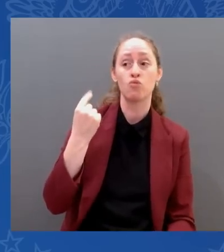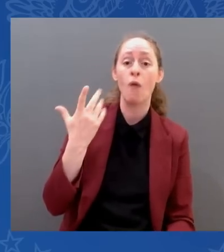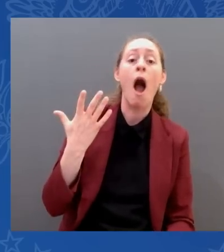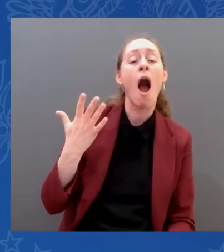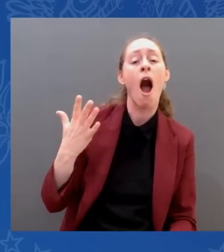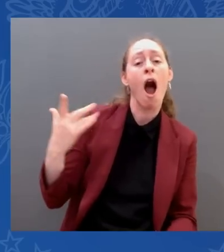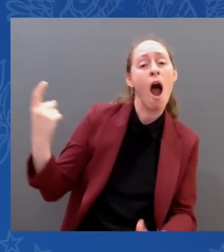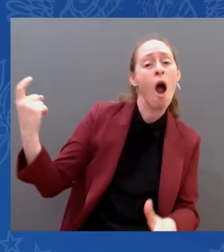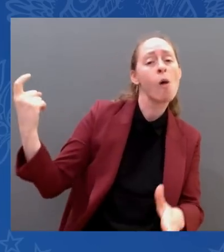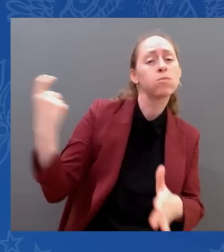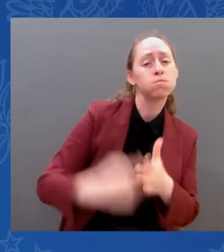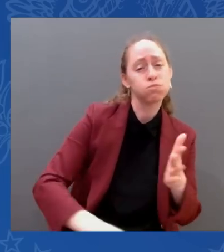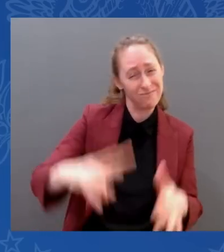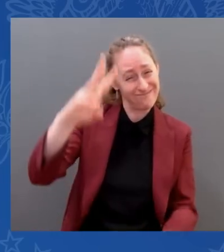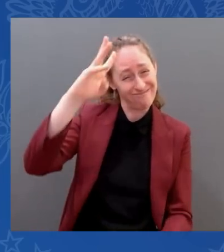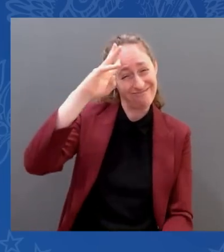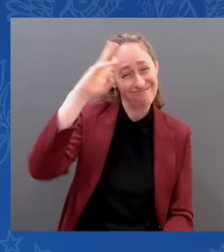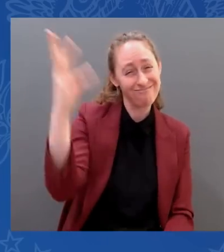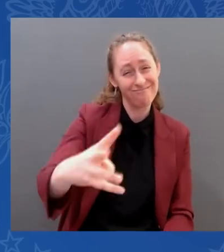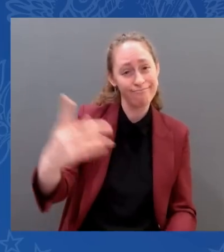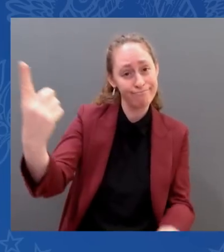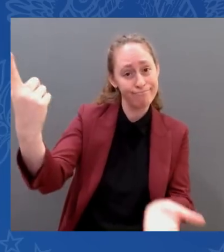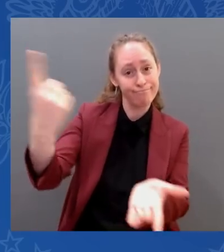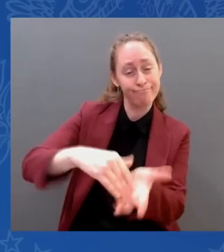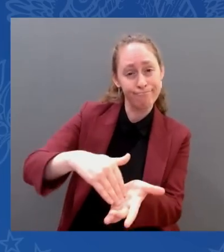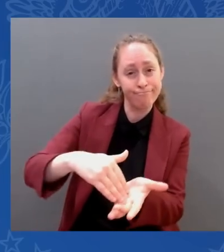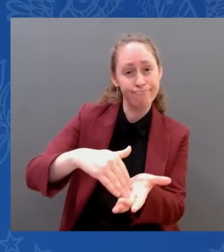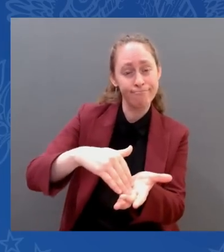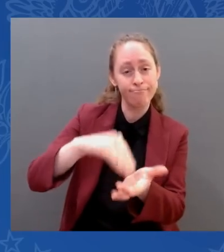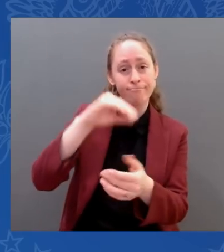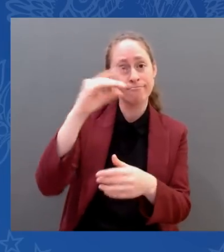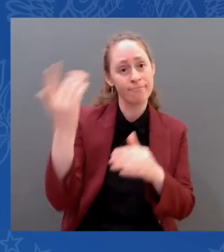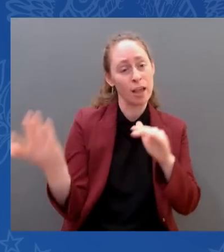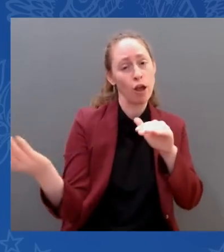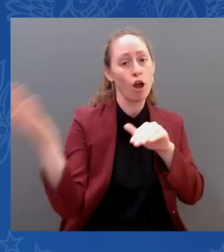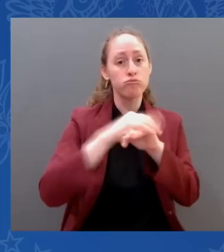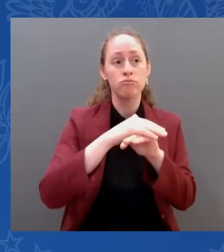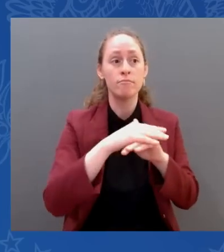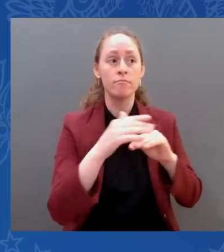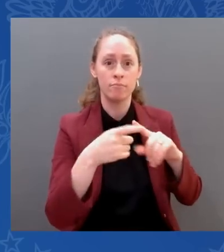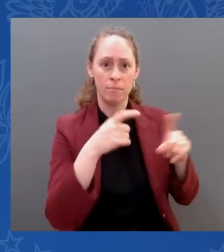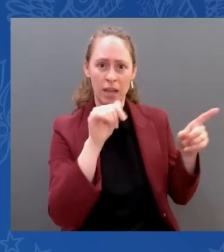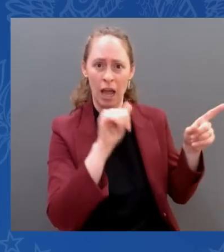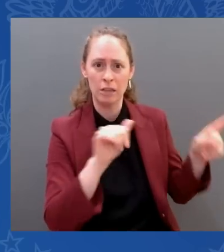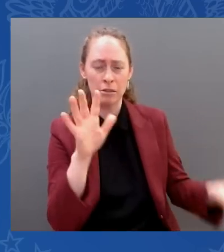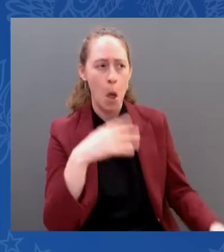90-some percent of it -- the stuff coming from Asia. They've raised it by 1,000 percent.